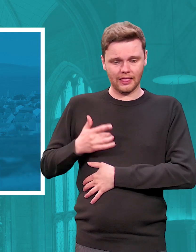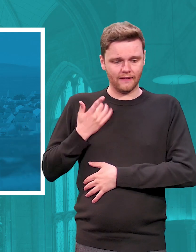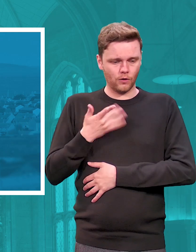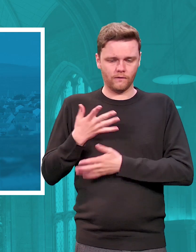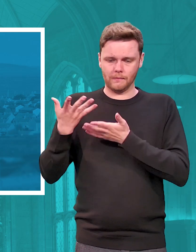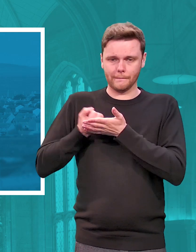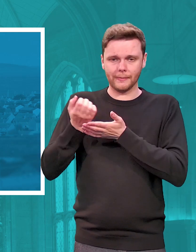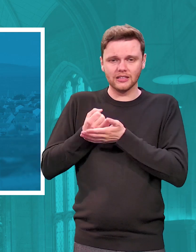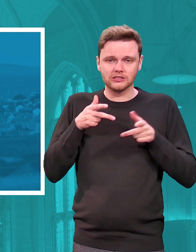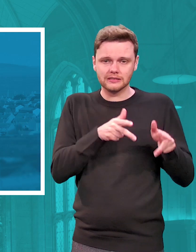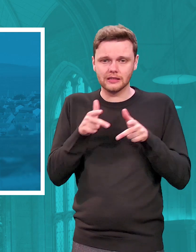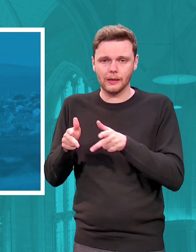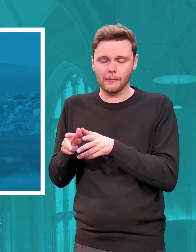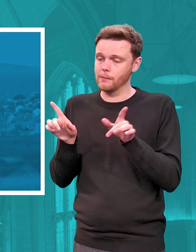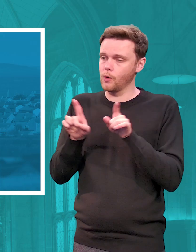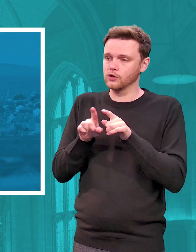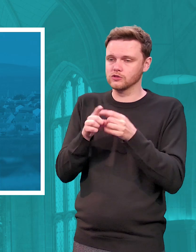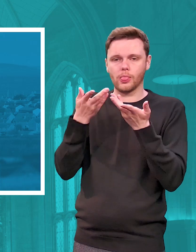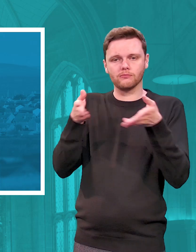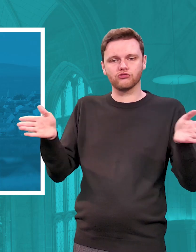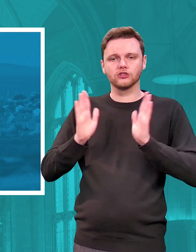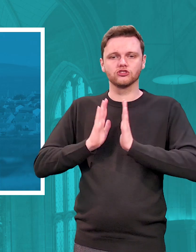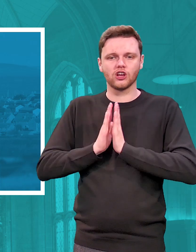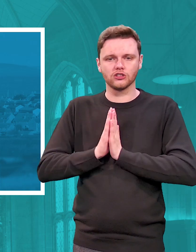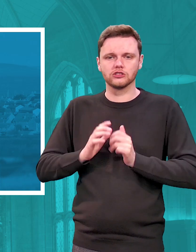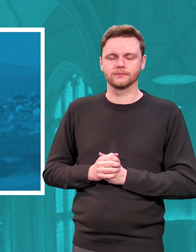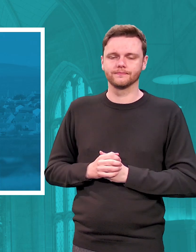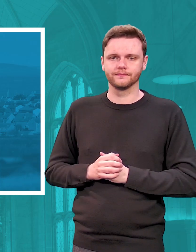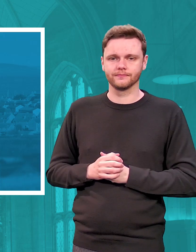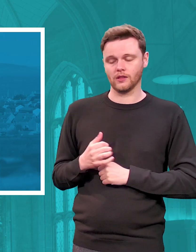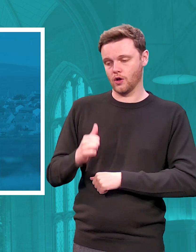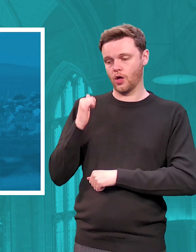but also for the broader church. On the 21st of January this year,